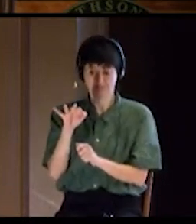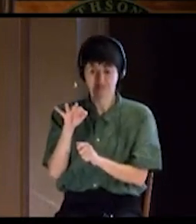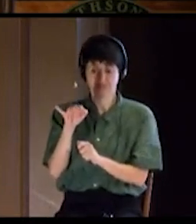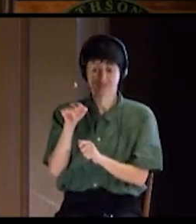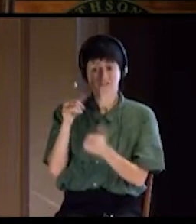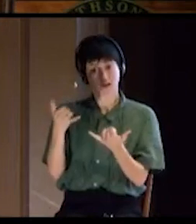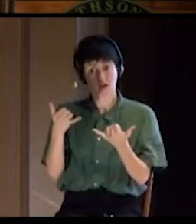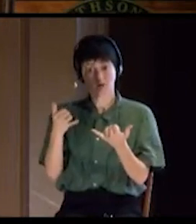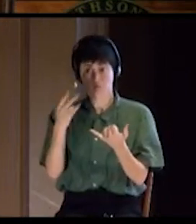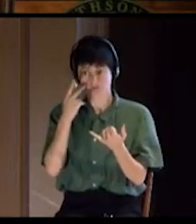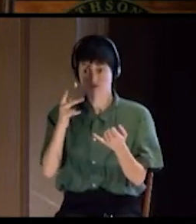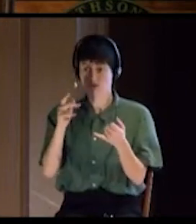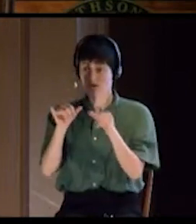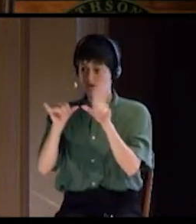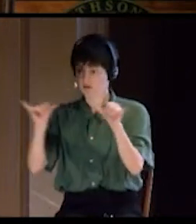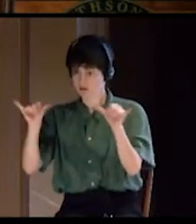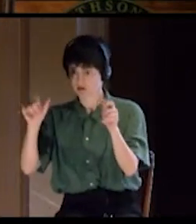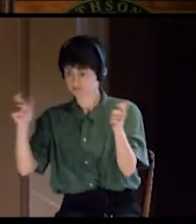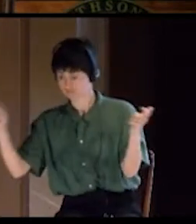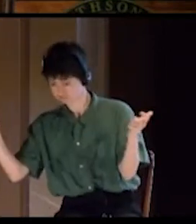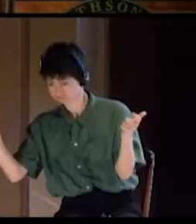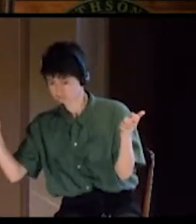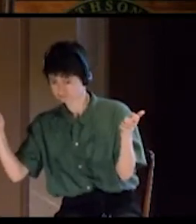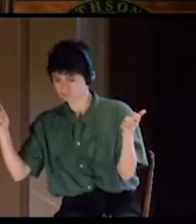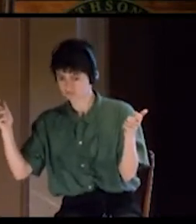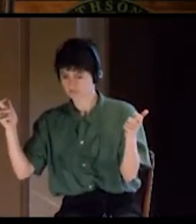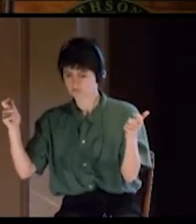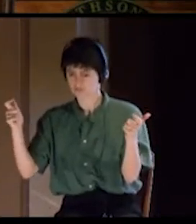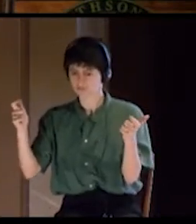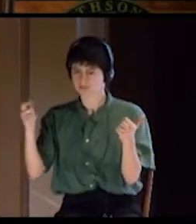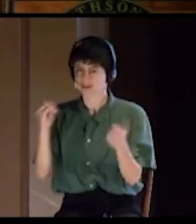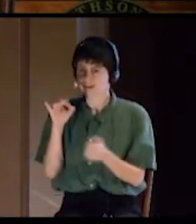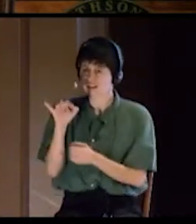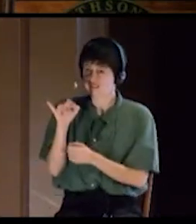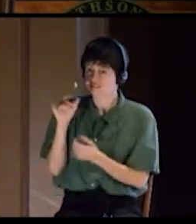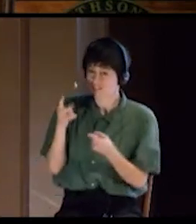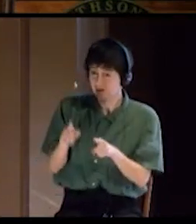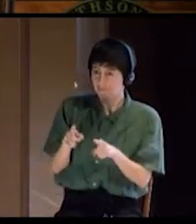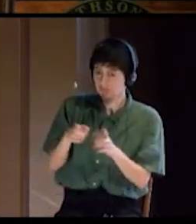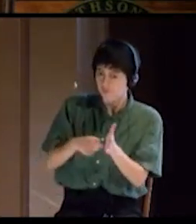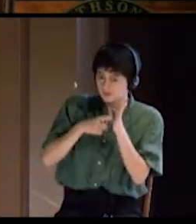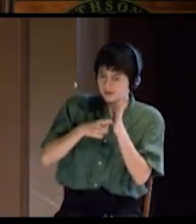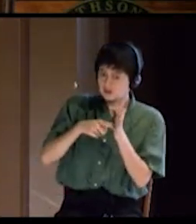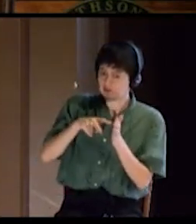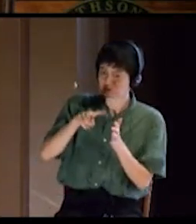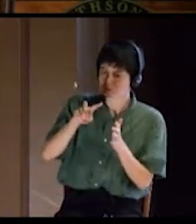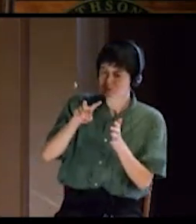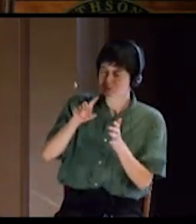So we know it's not the temperature that's driving it. And so again, this is still a research that's ongoing.